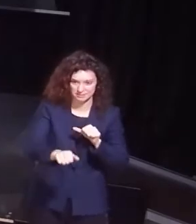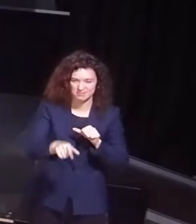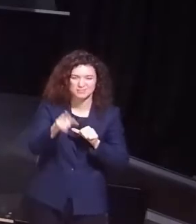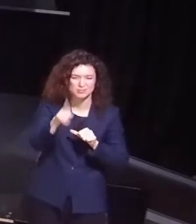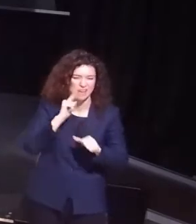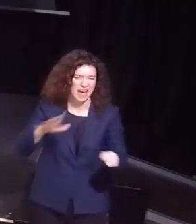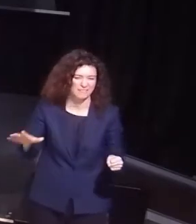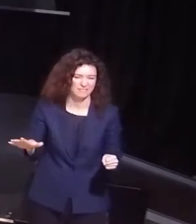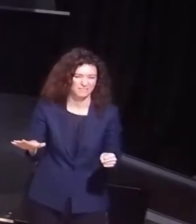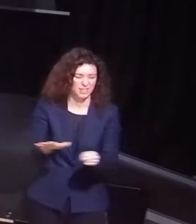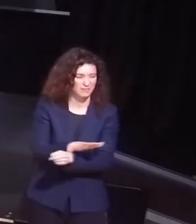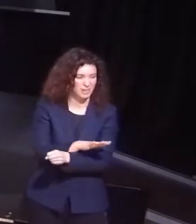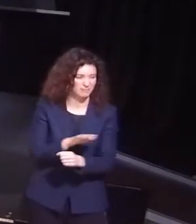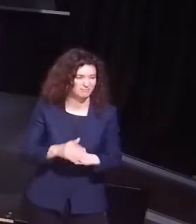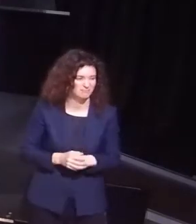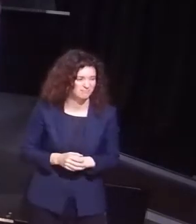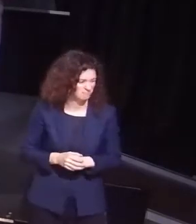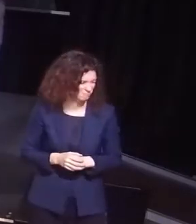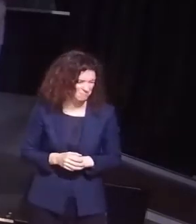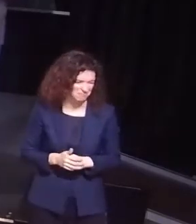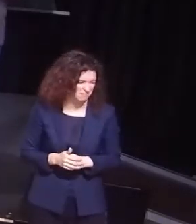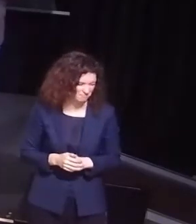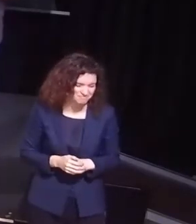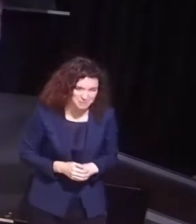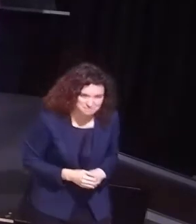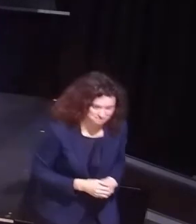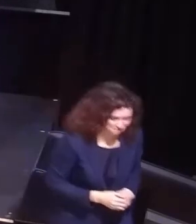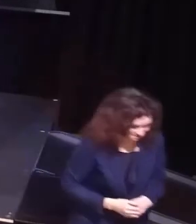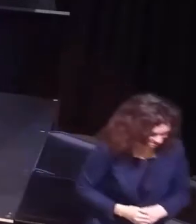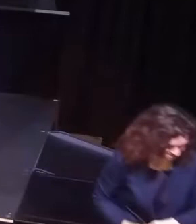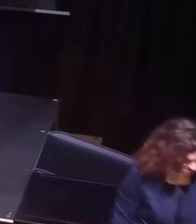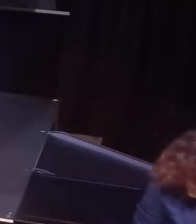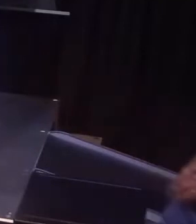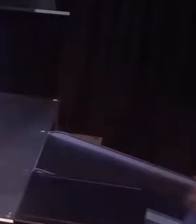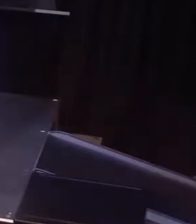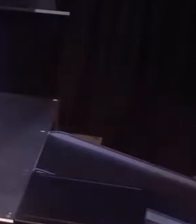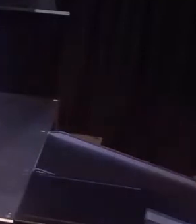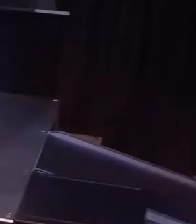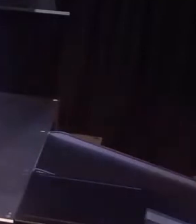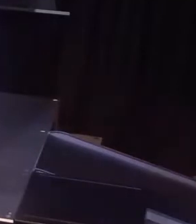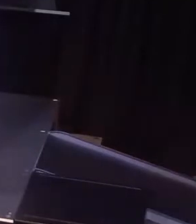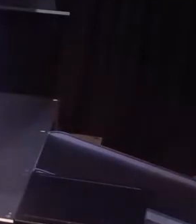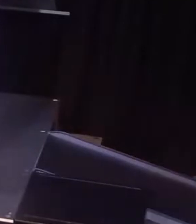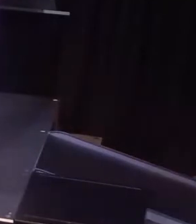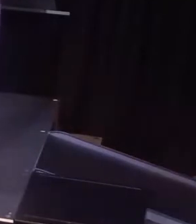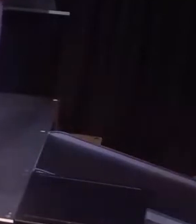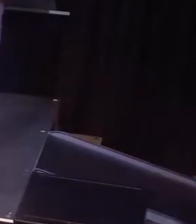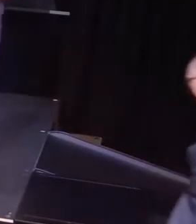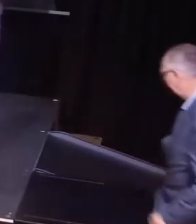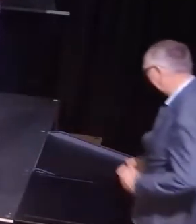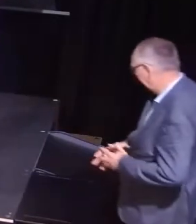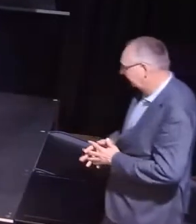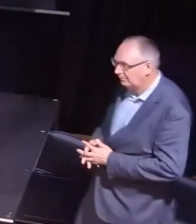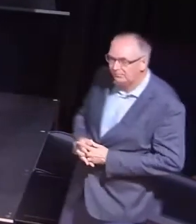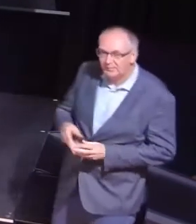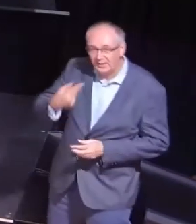So let's talk then about our next strategy, which is Short Boot Camps. This year, Microsoft held its third annual